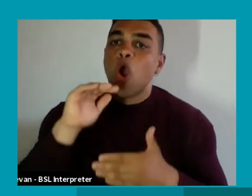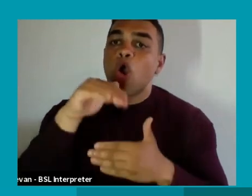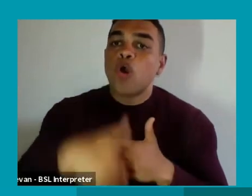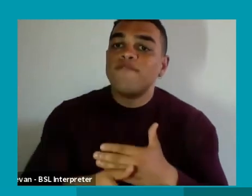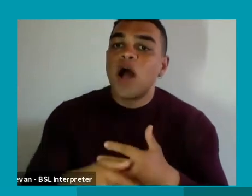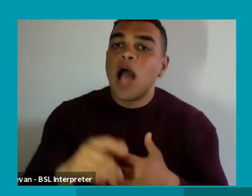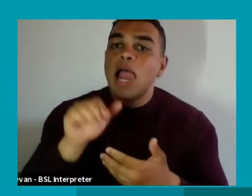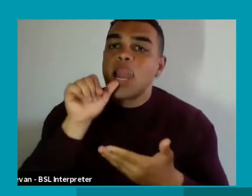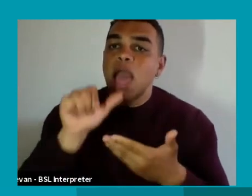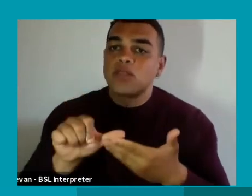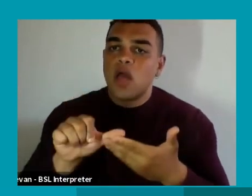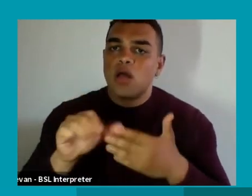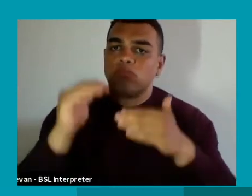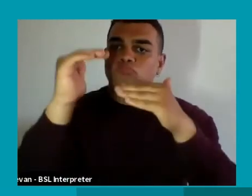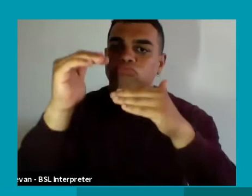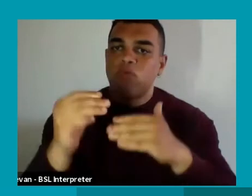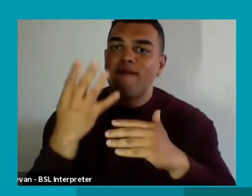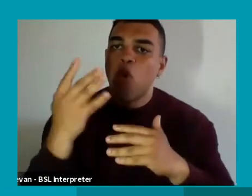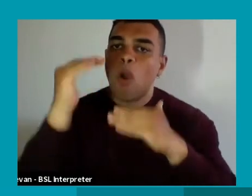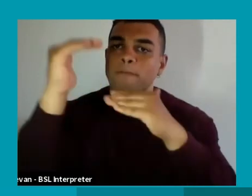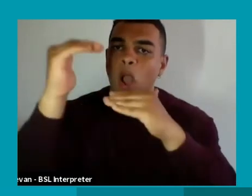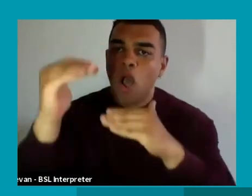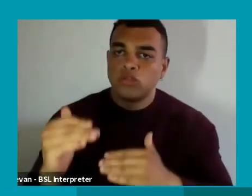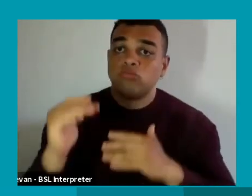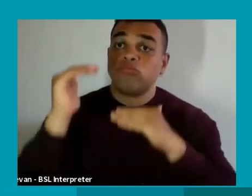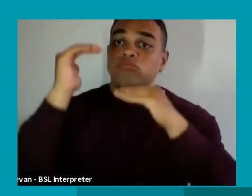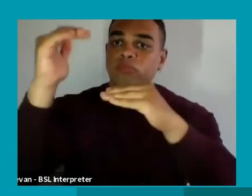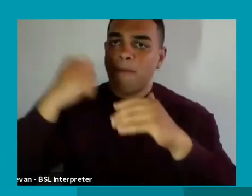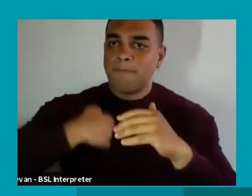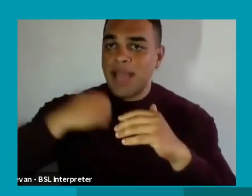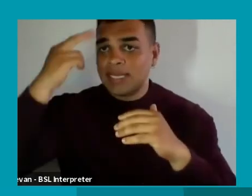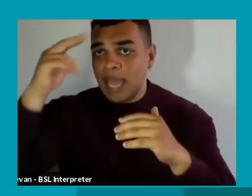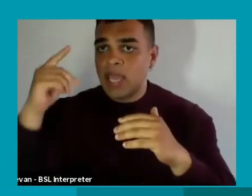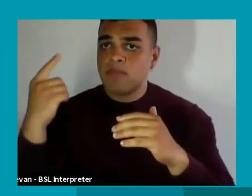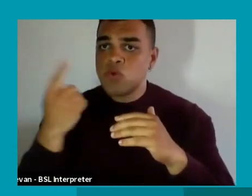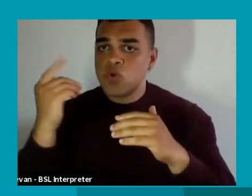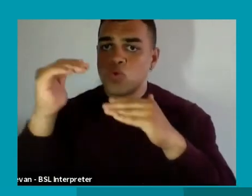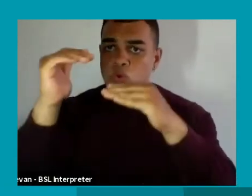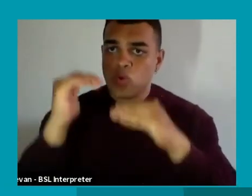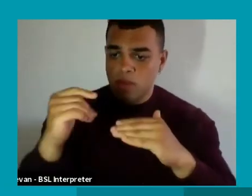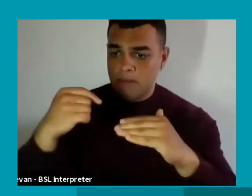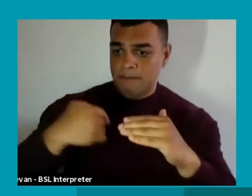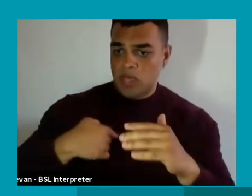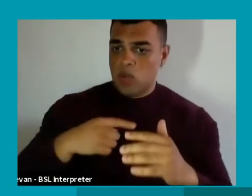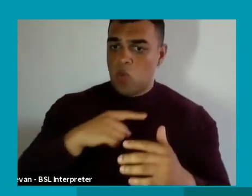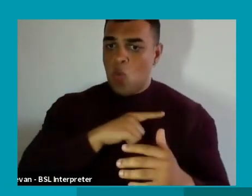my name is. You know that kind of stuff and paragraph two is why you. And then paragraph 3 is what